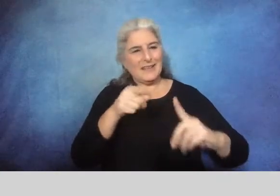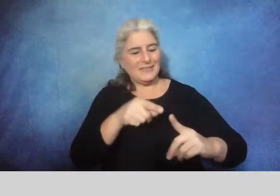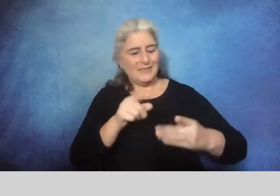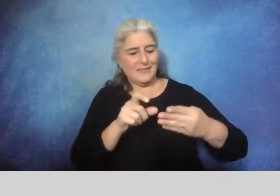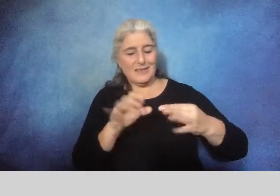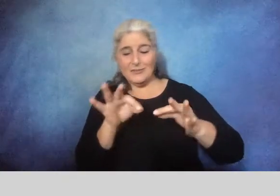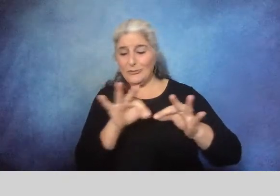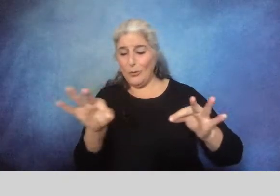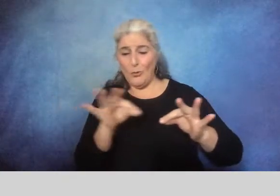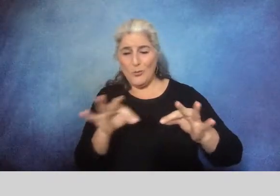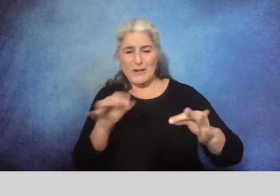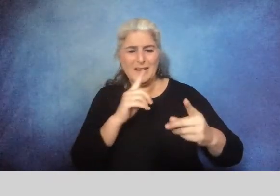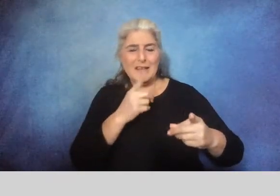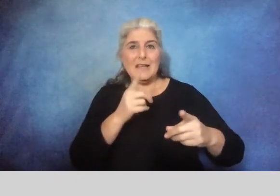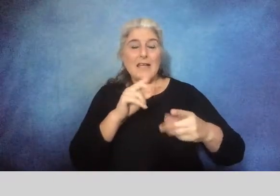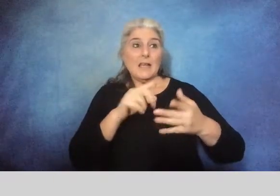of the project to keep adding new features.